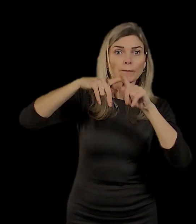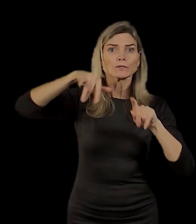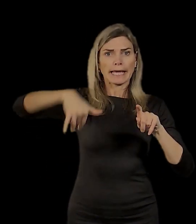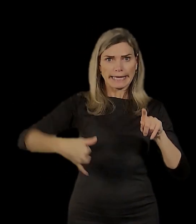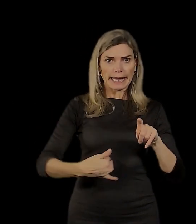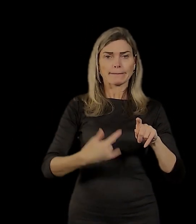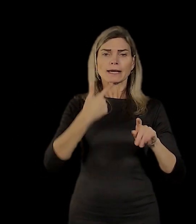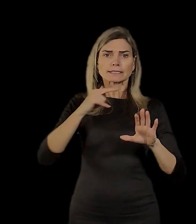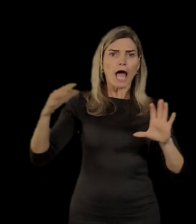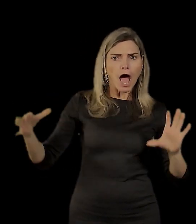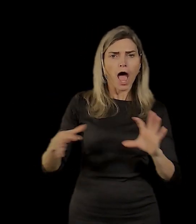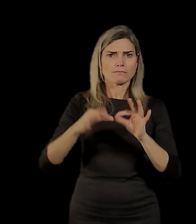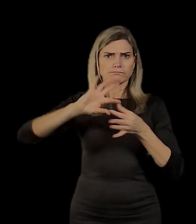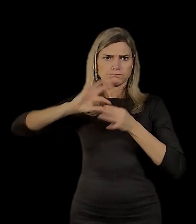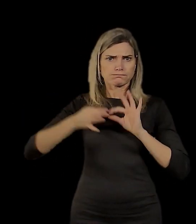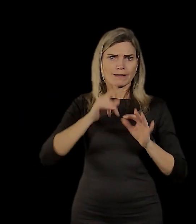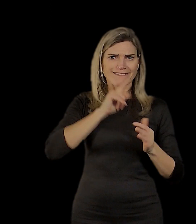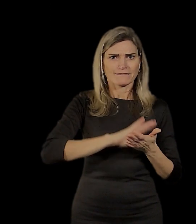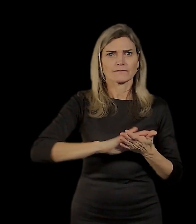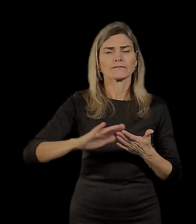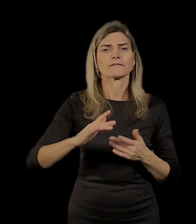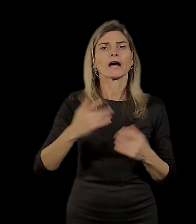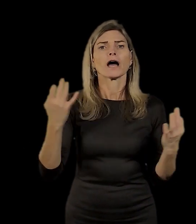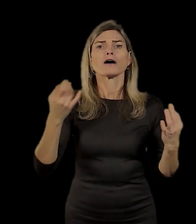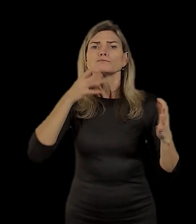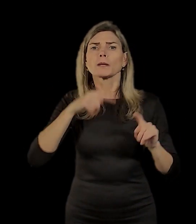A little about the history of the embankment. It is necessary to realize that even though it now seems